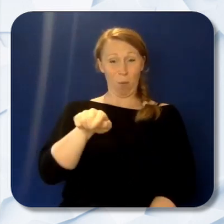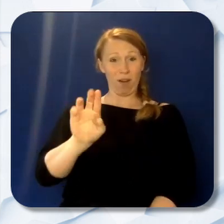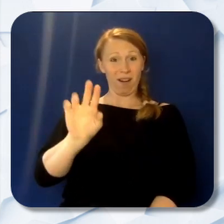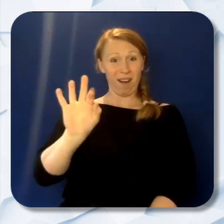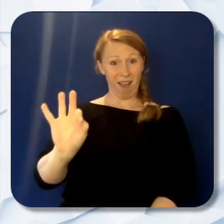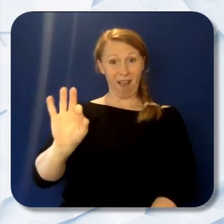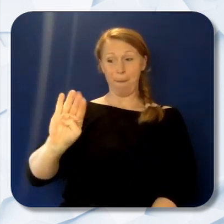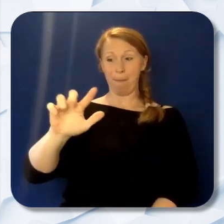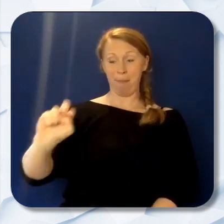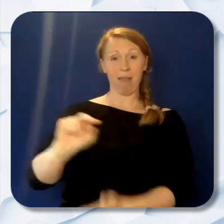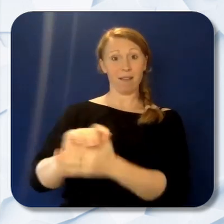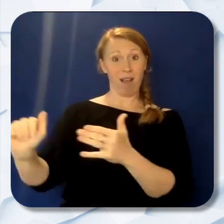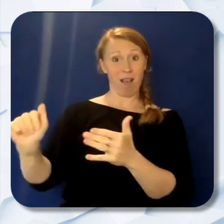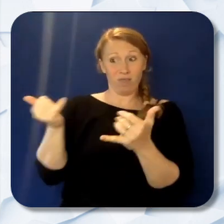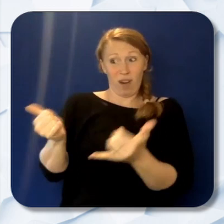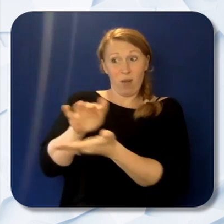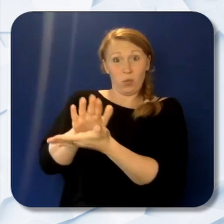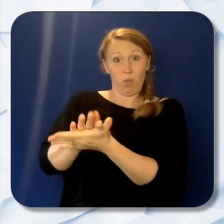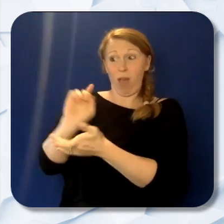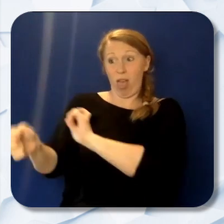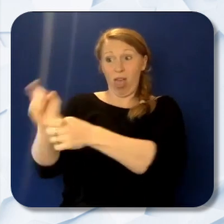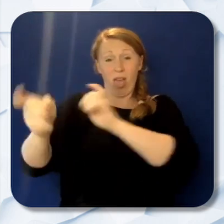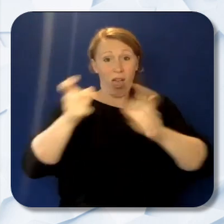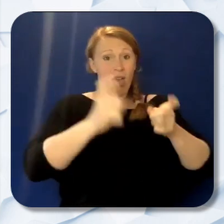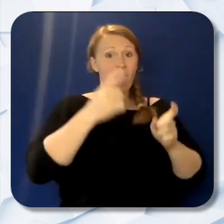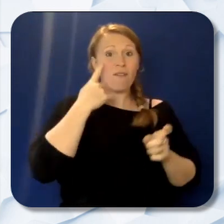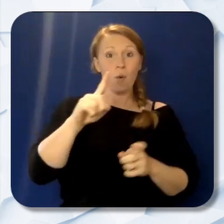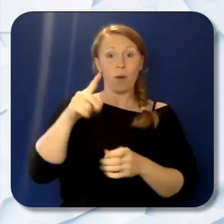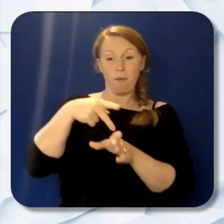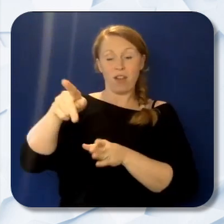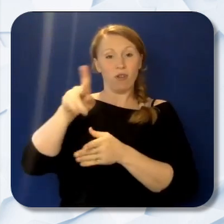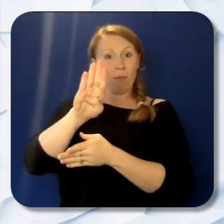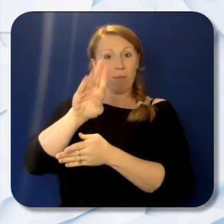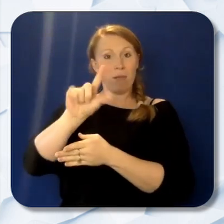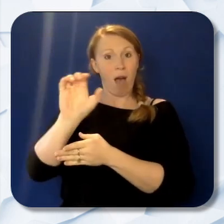and a discretionary block grant that they can use for many resources uh to support our students. I